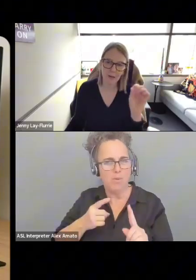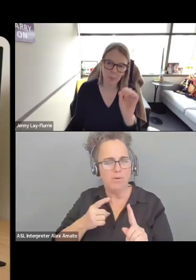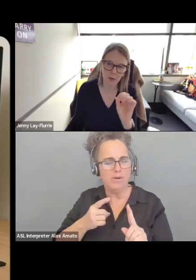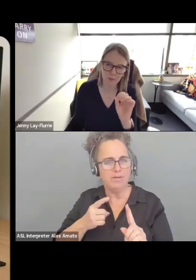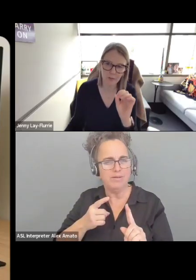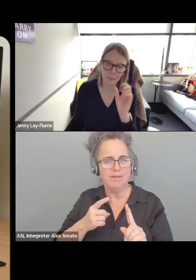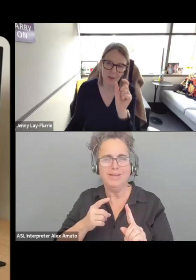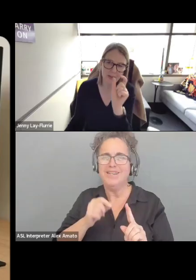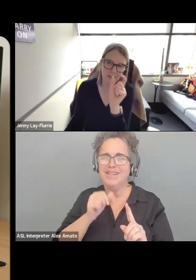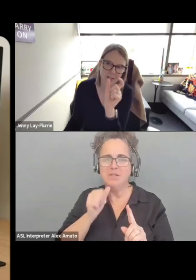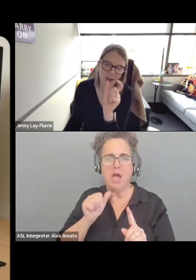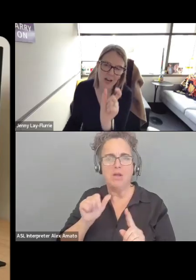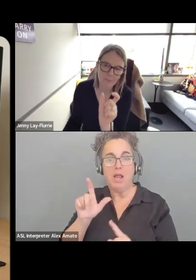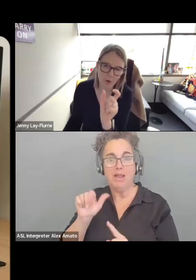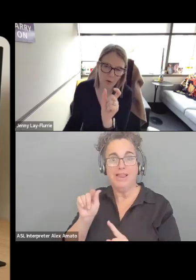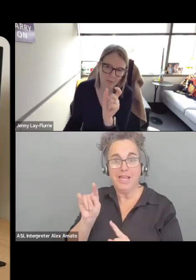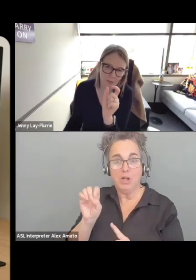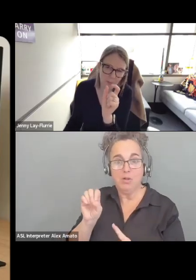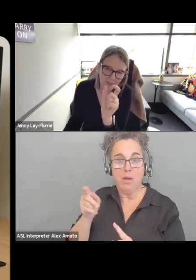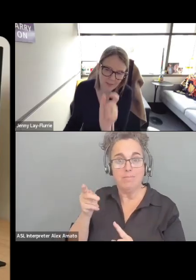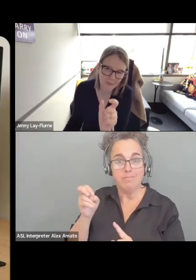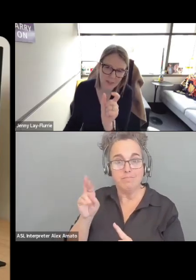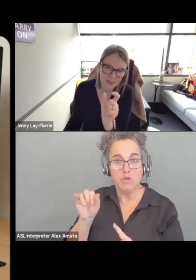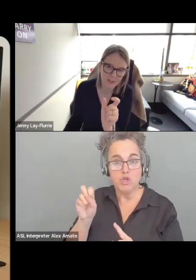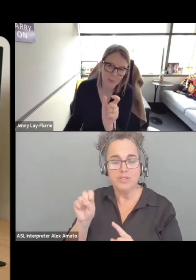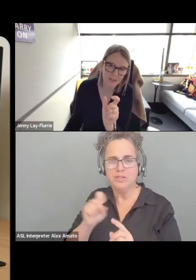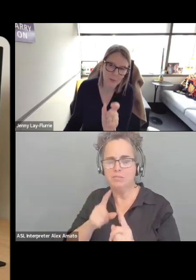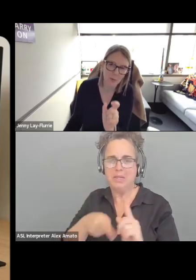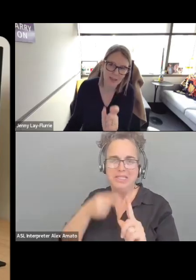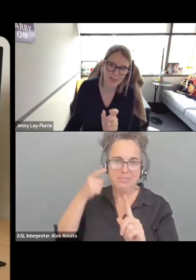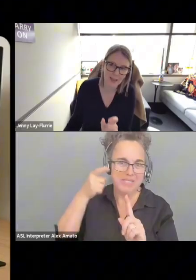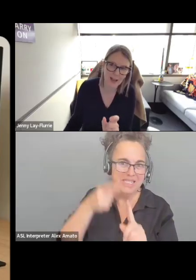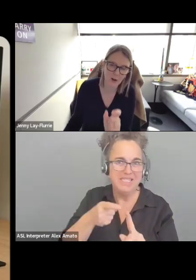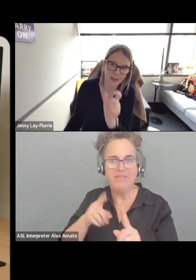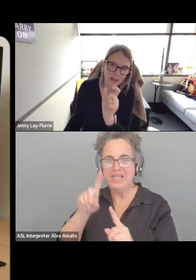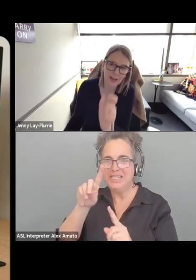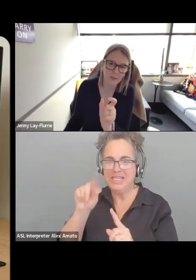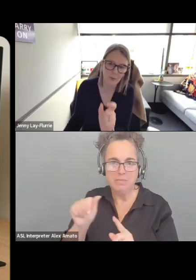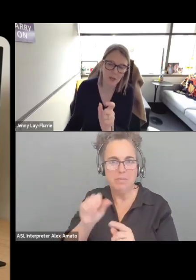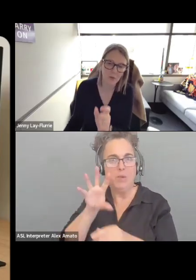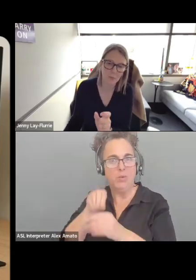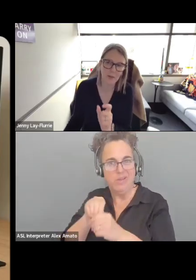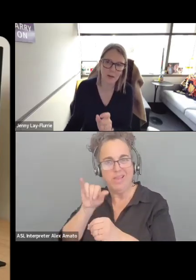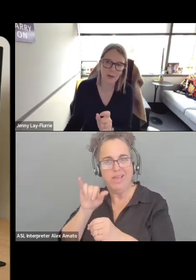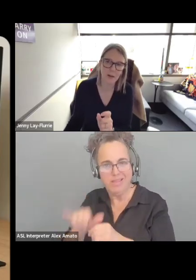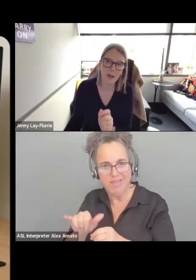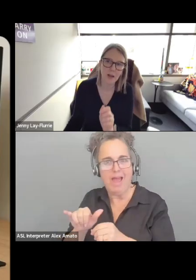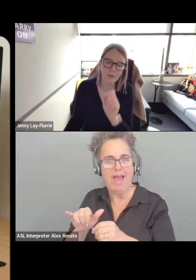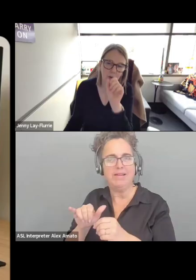a little person, but this type of specific disability within that and the classification within it.